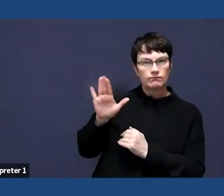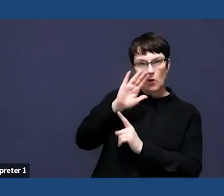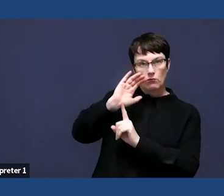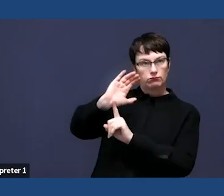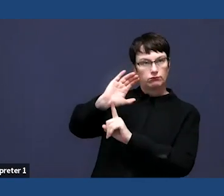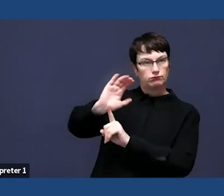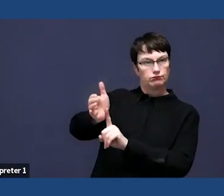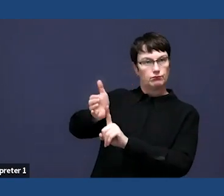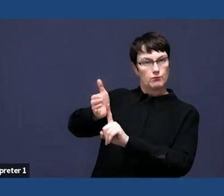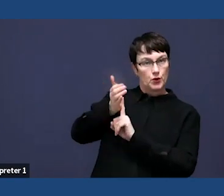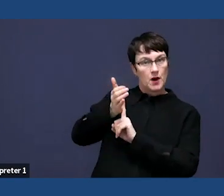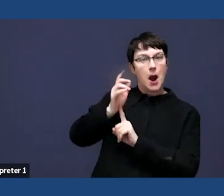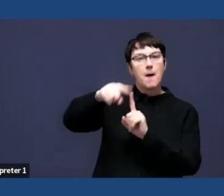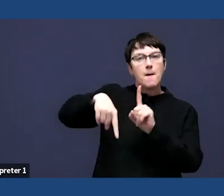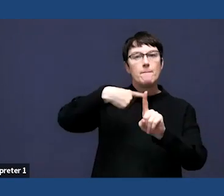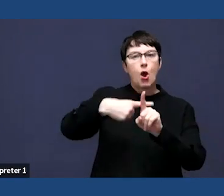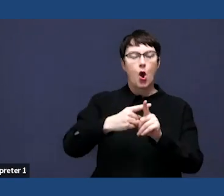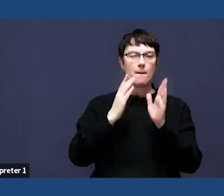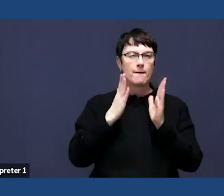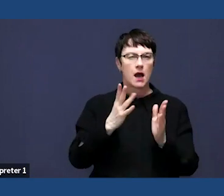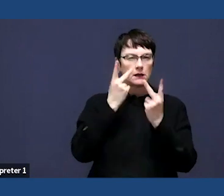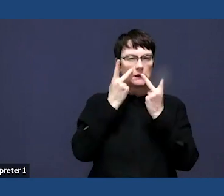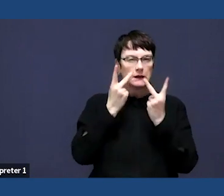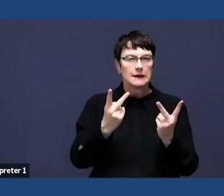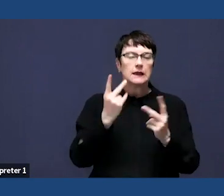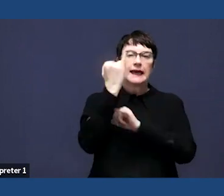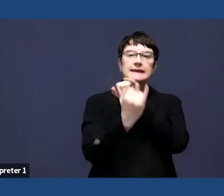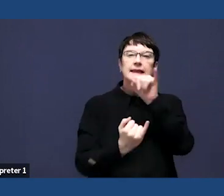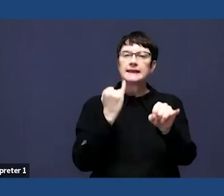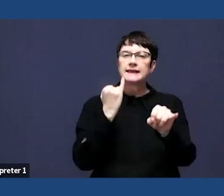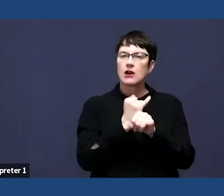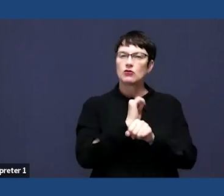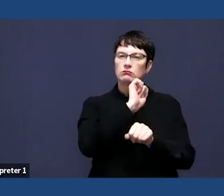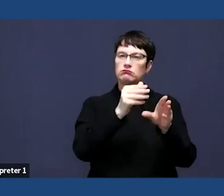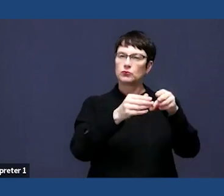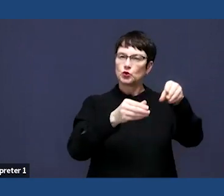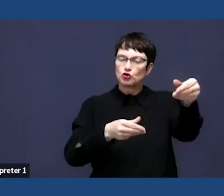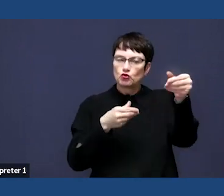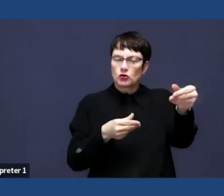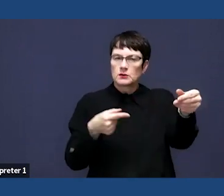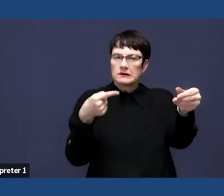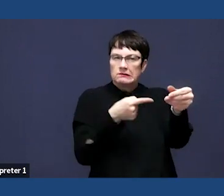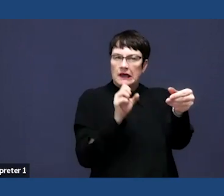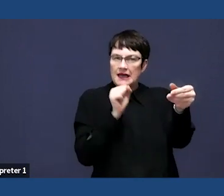and identifying possible gaps and how best to address them, including by considering